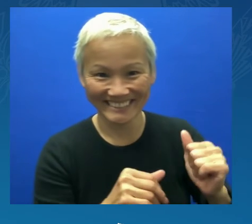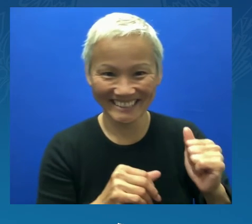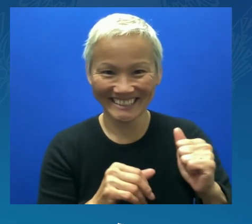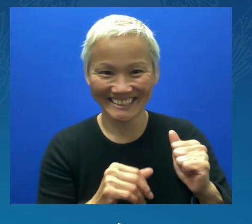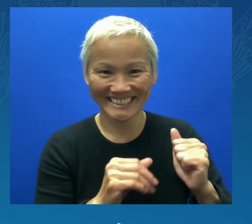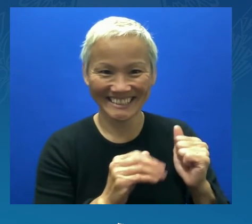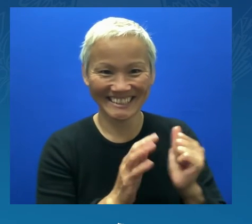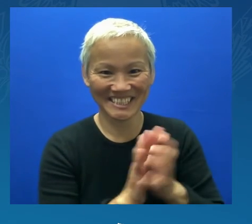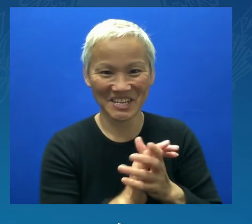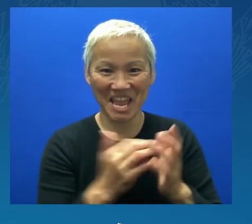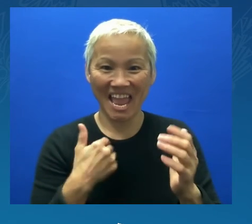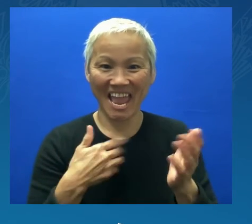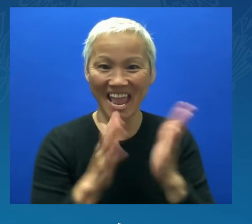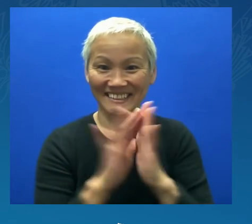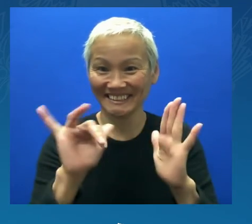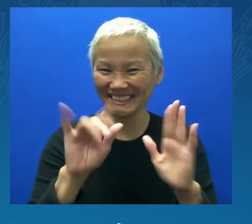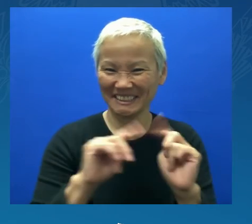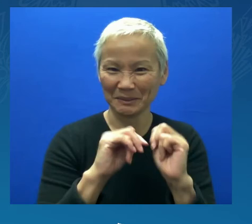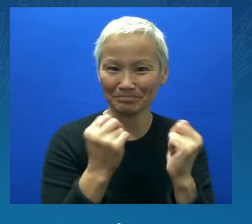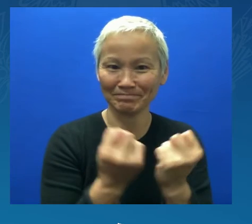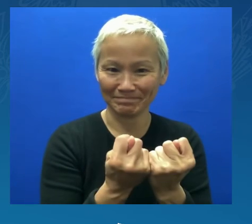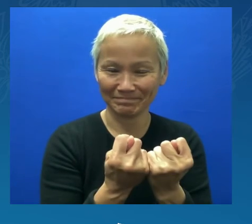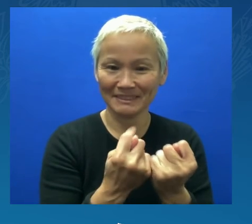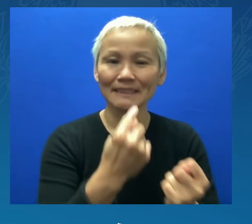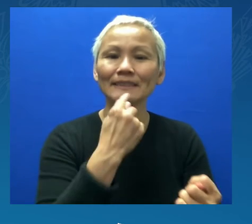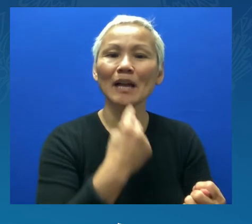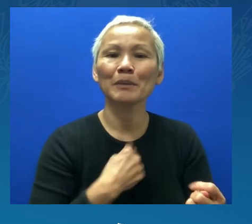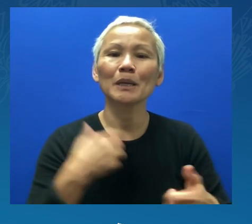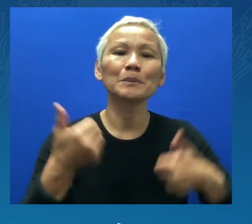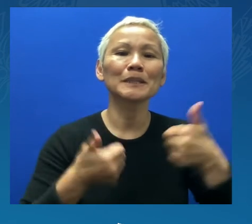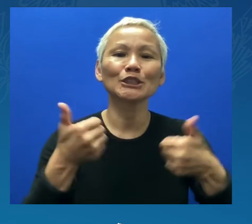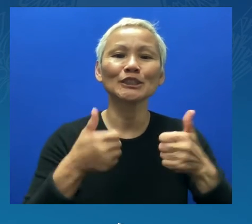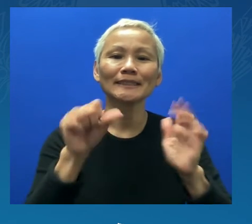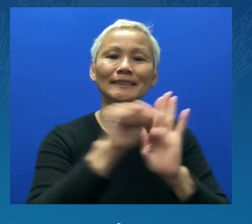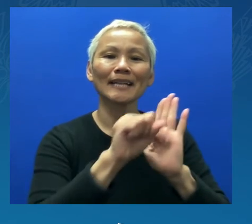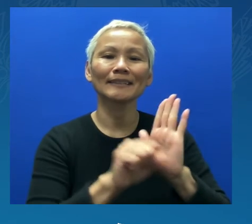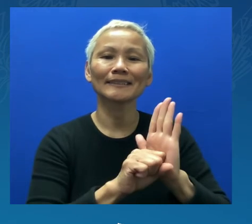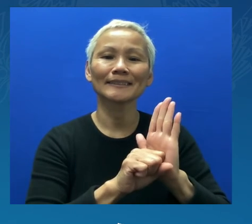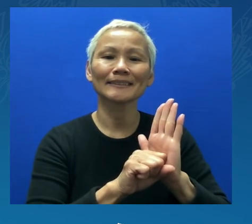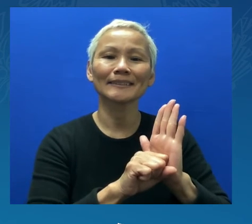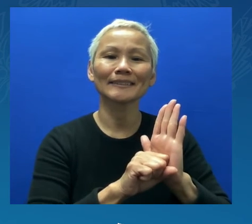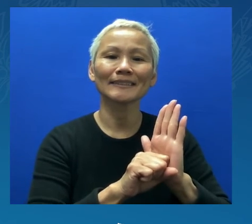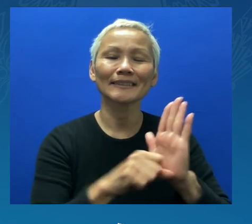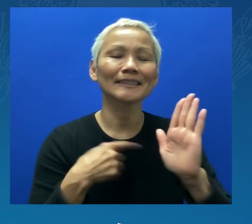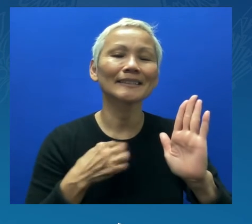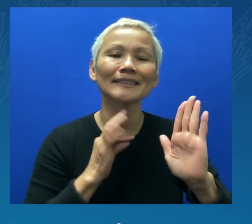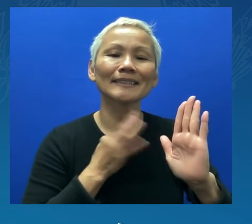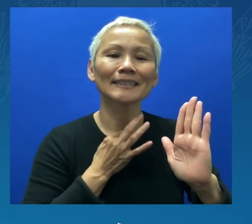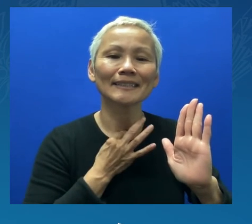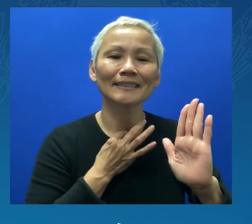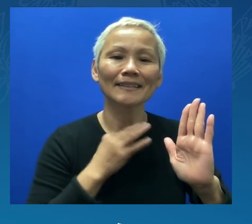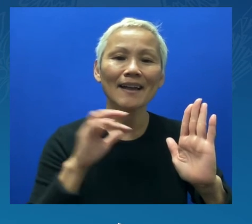So I asked my team: Tell me from which states are we seeing attacks on reproductive healthcare,